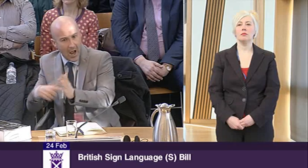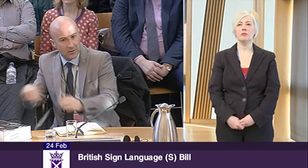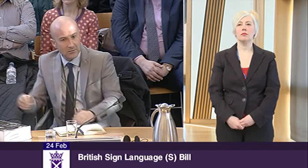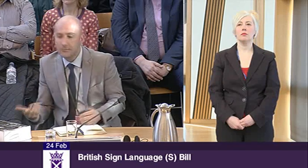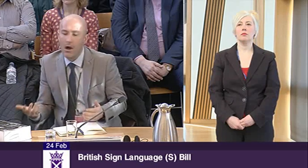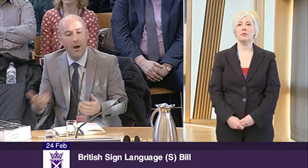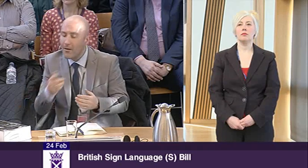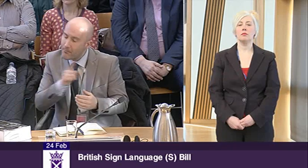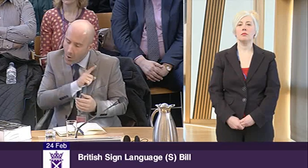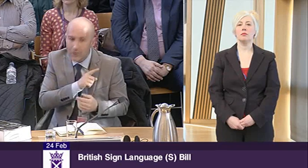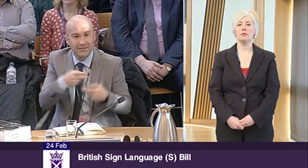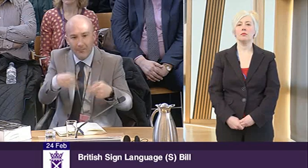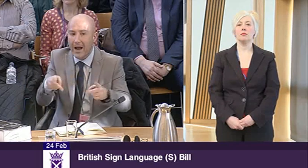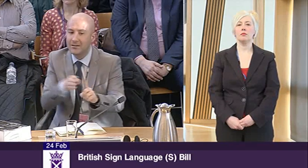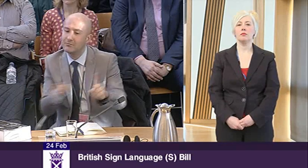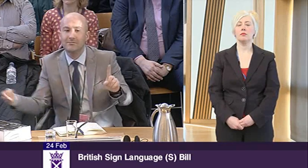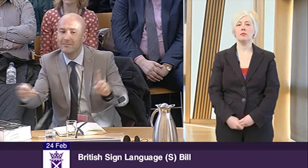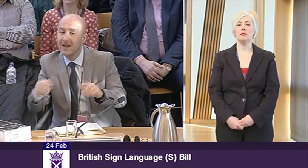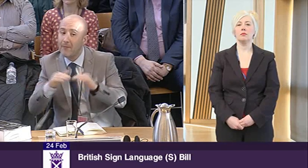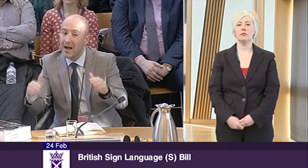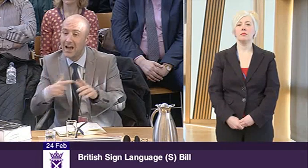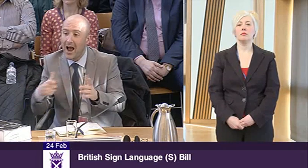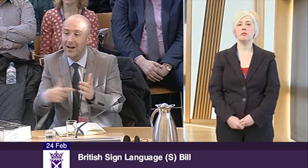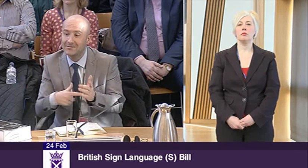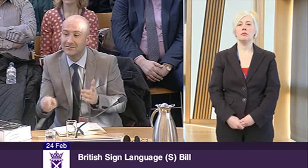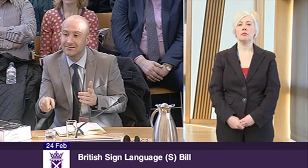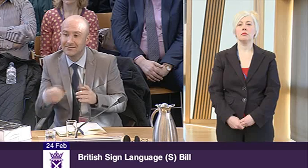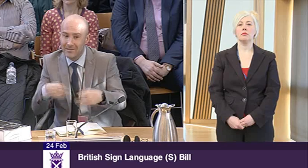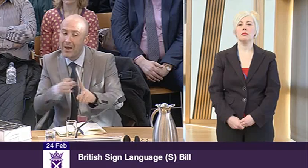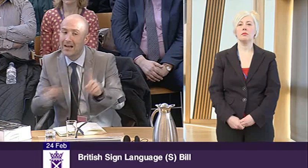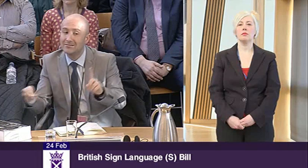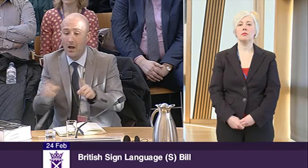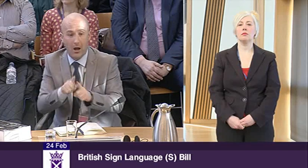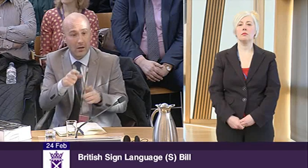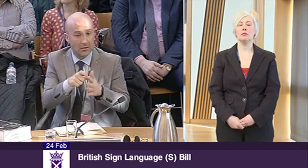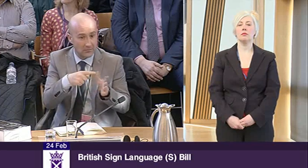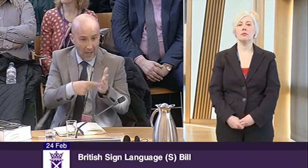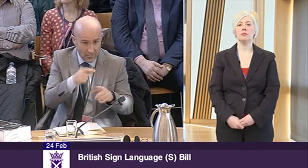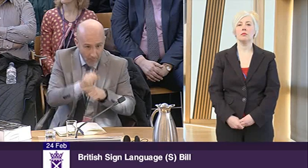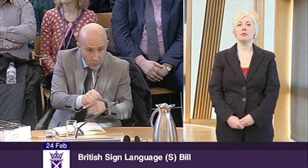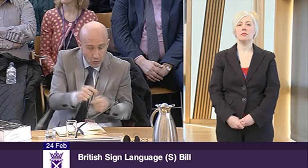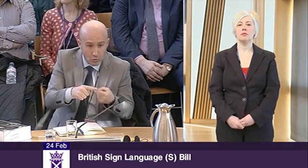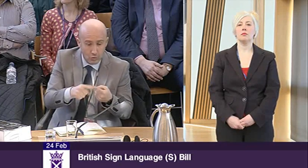who acts on their behalf. The 2010 act does not deal with that, and people and organisations